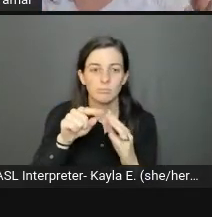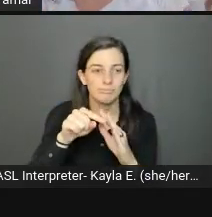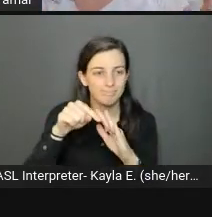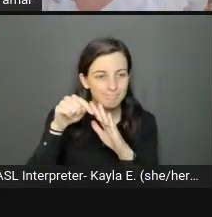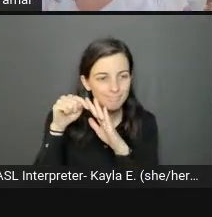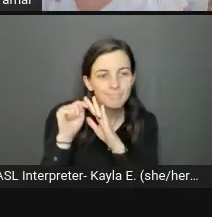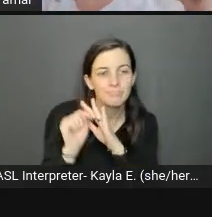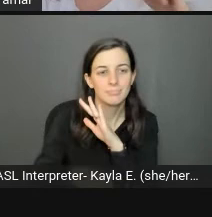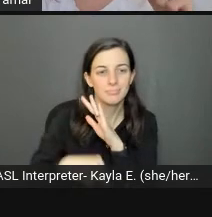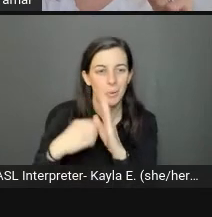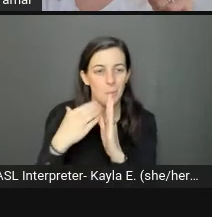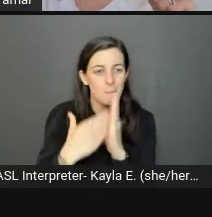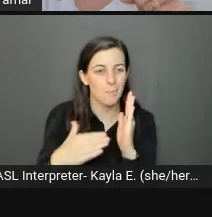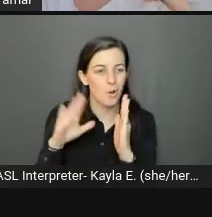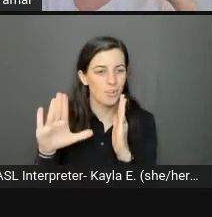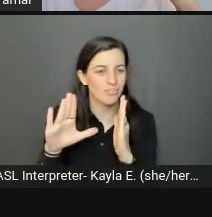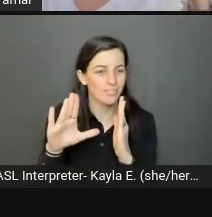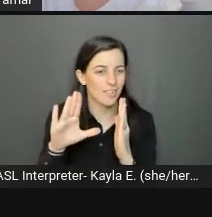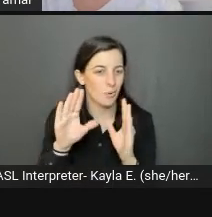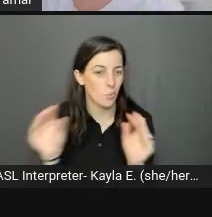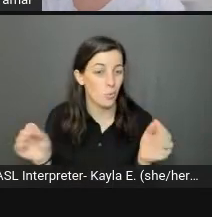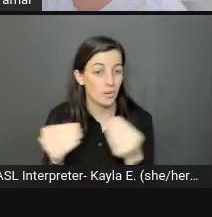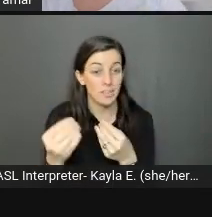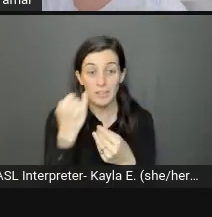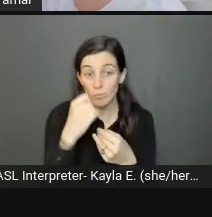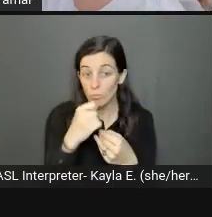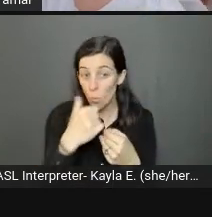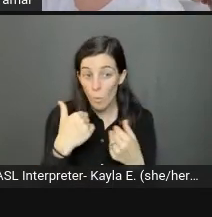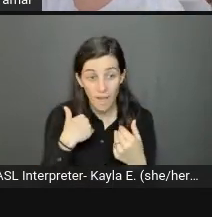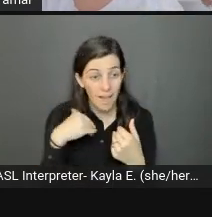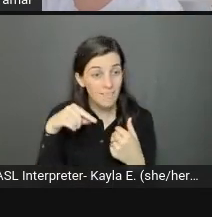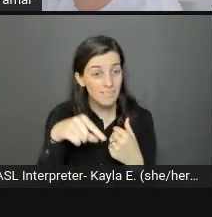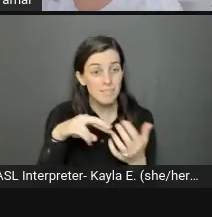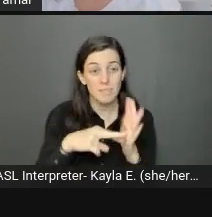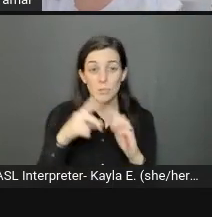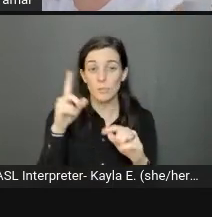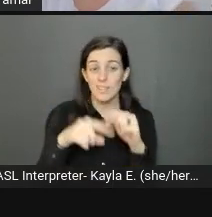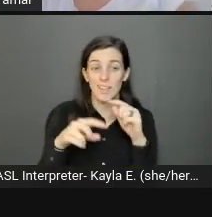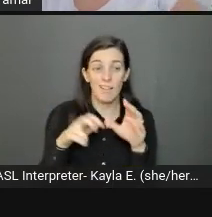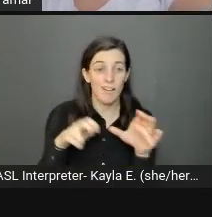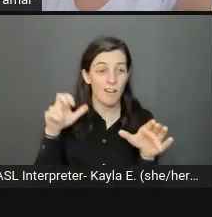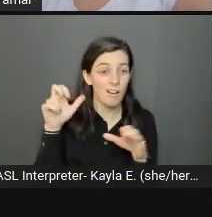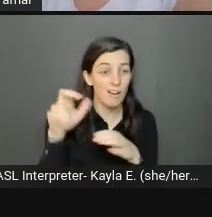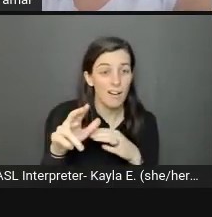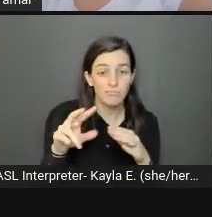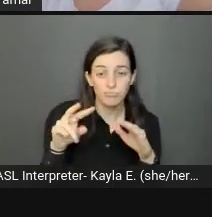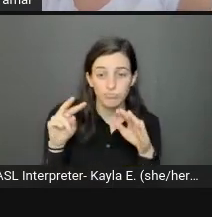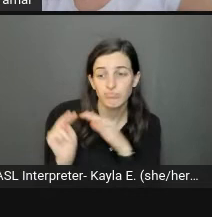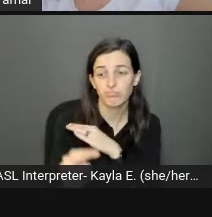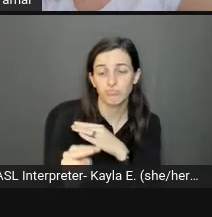Because without it, you're not moving forward, you're not going